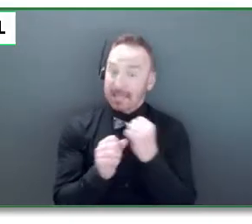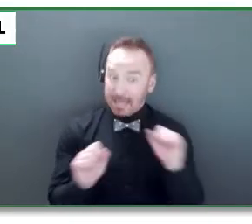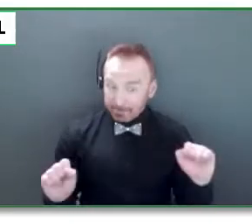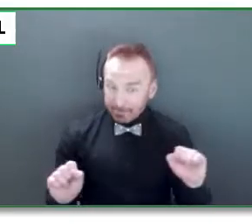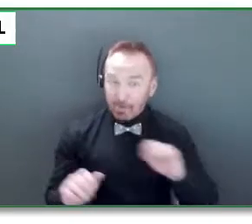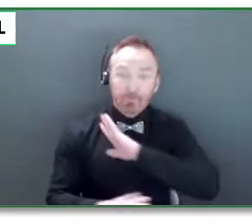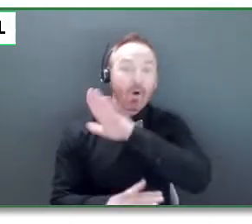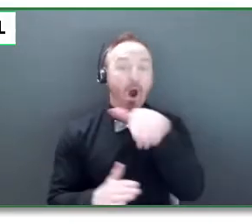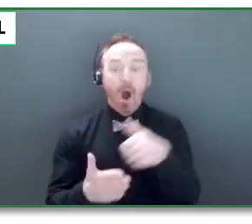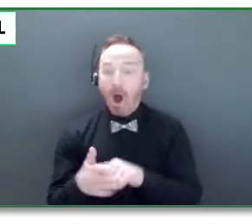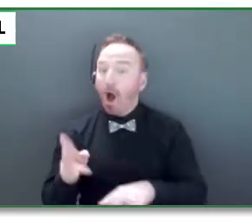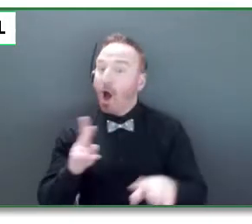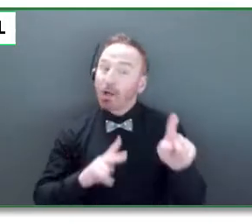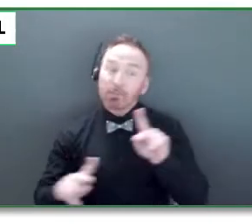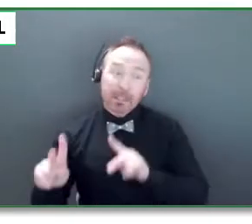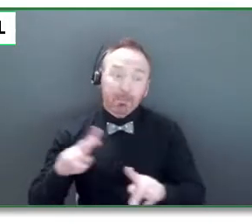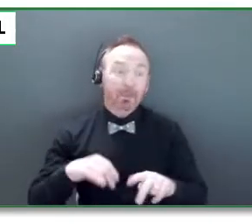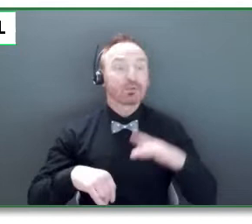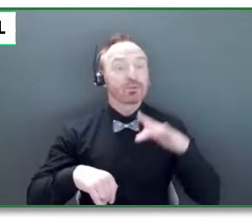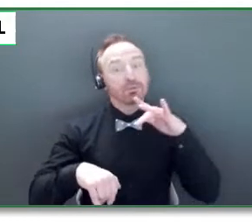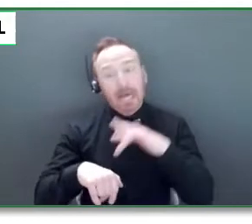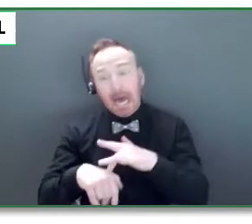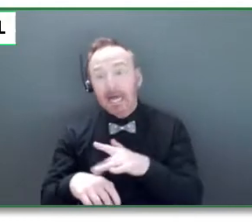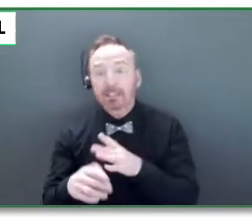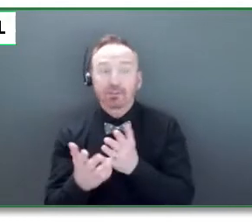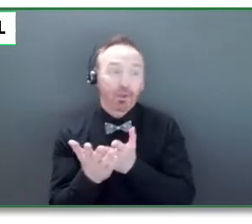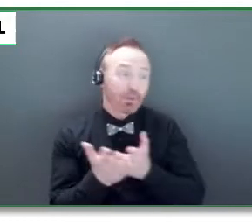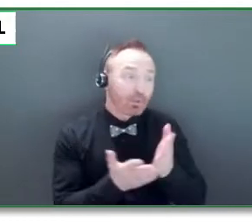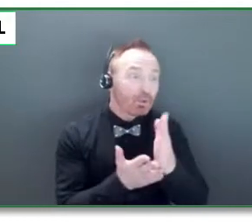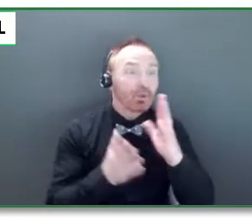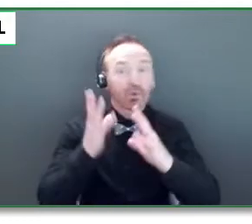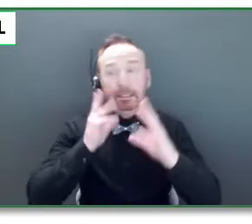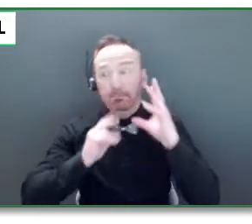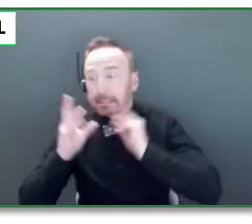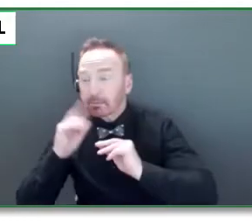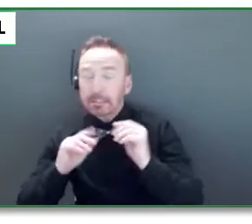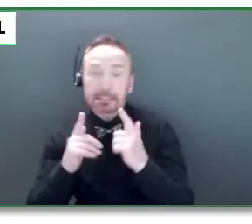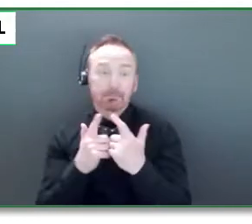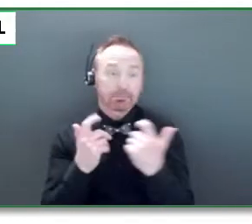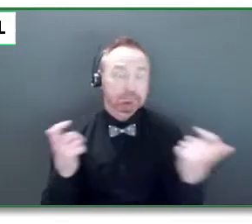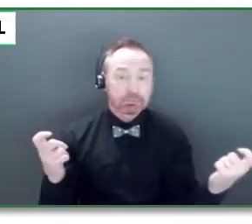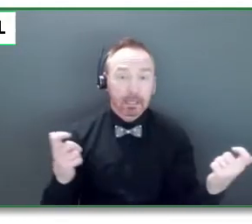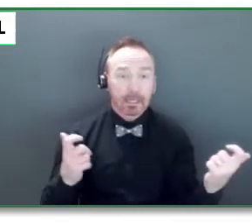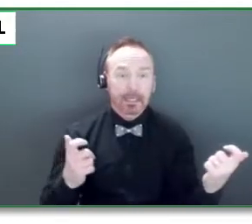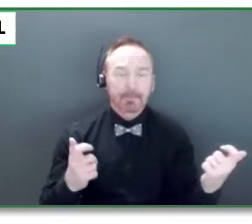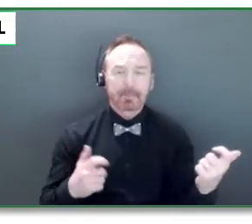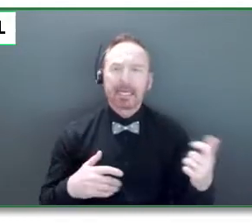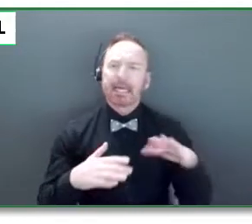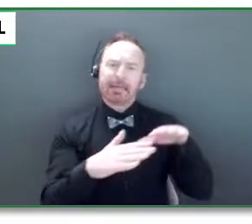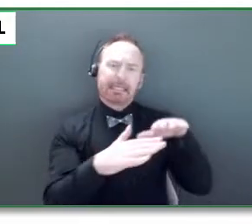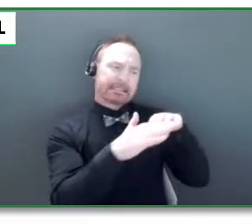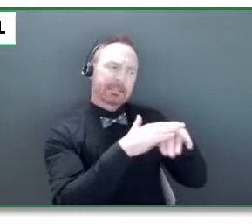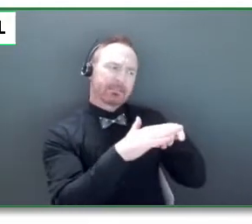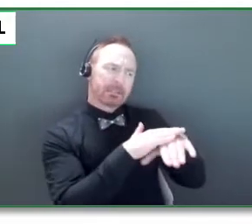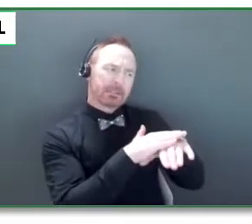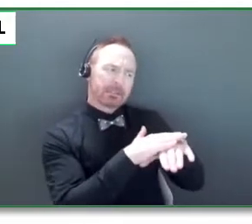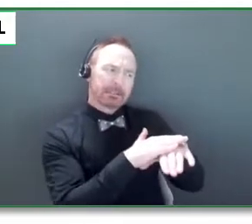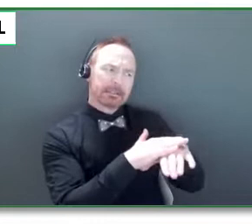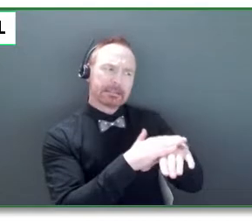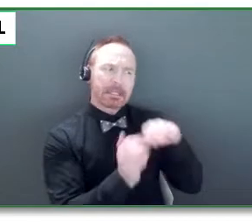When it is not accessible look into what is available for solutions. Sometimes we